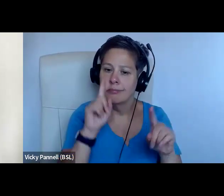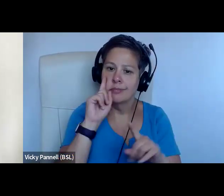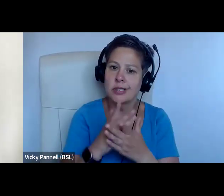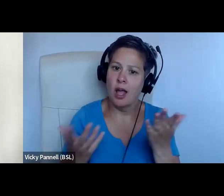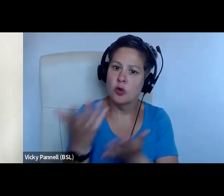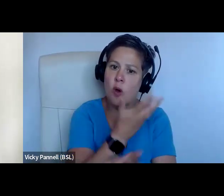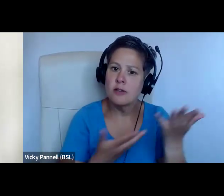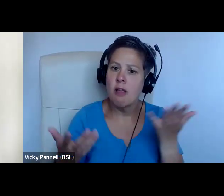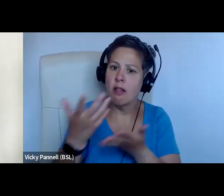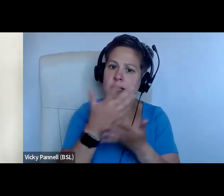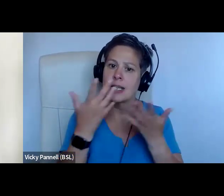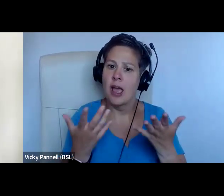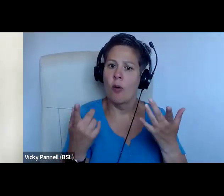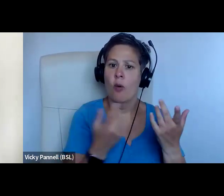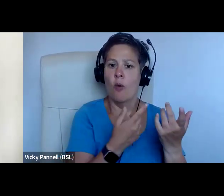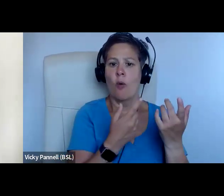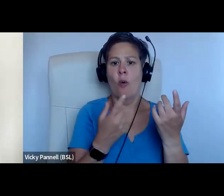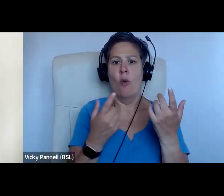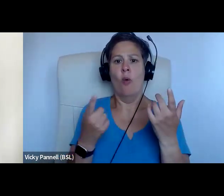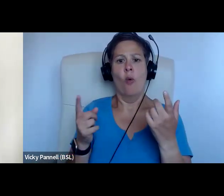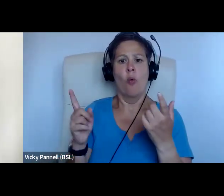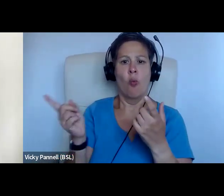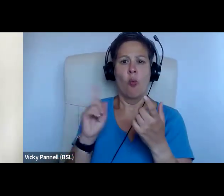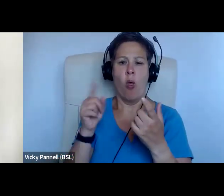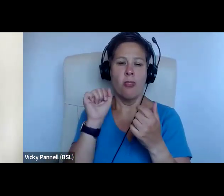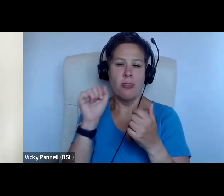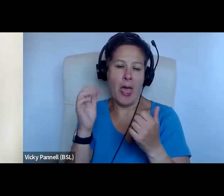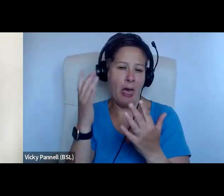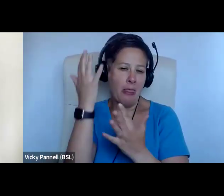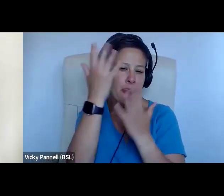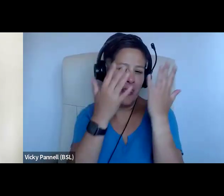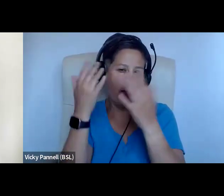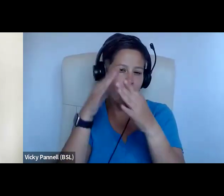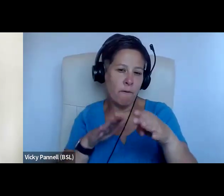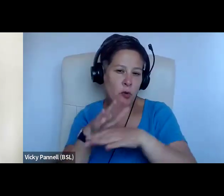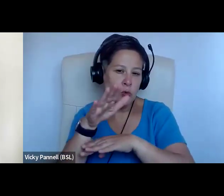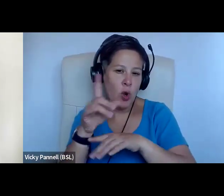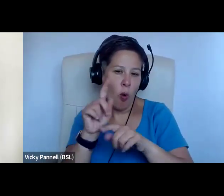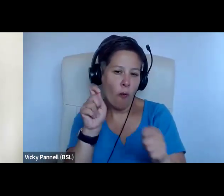everybody has a bit of an opinion about what they think they might do, in spite of even if they, you know,